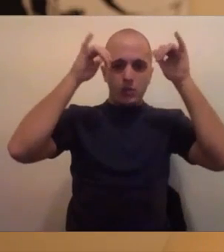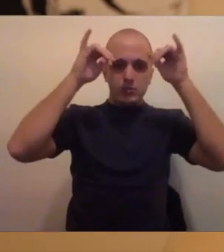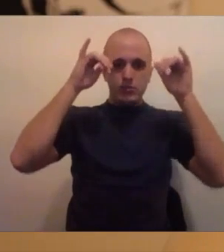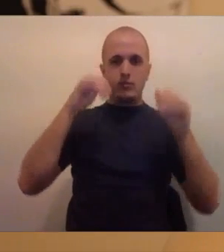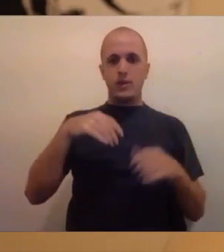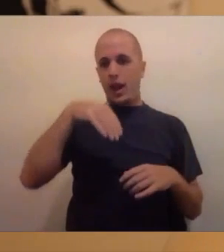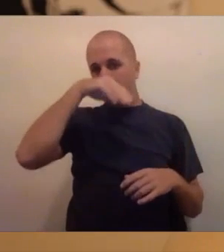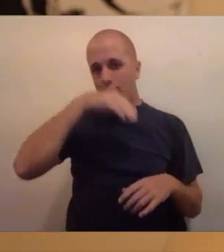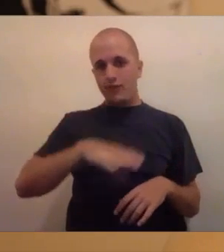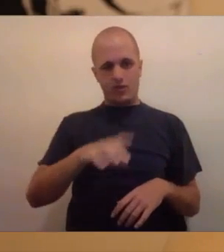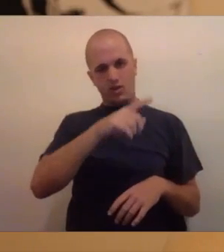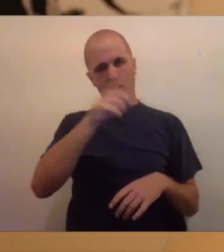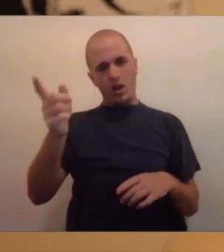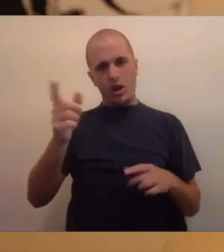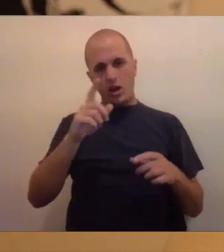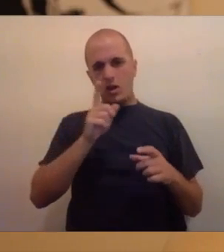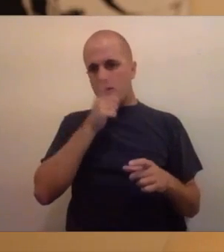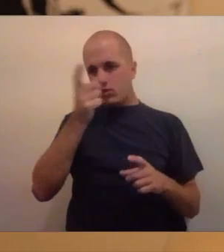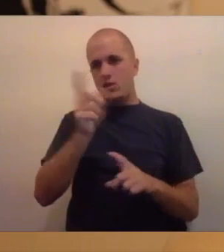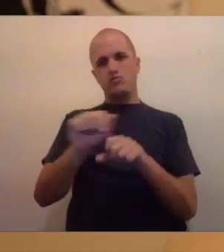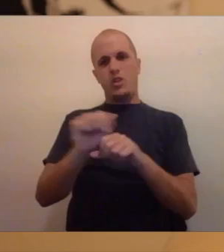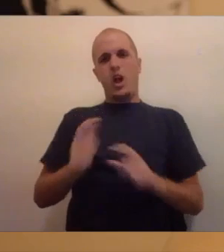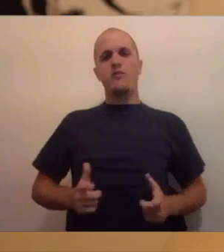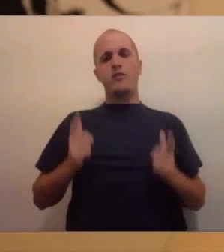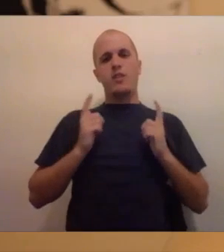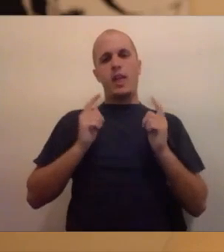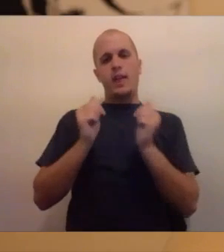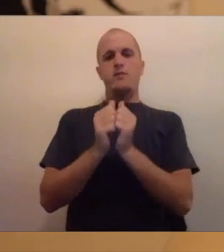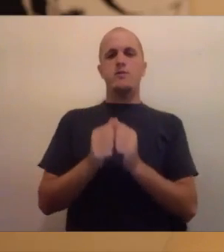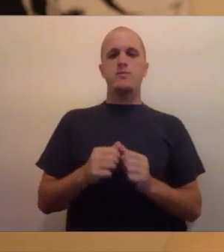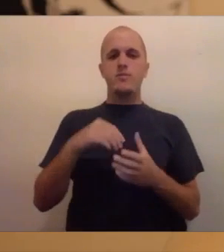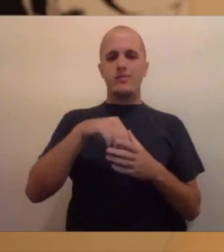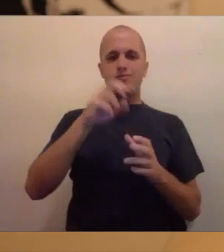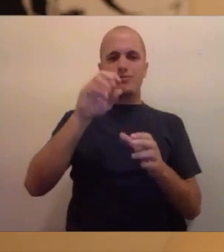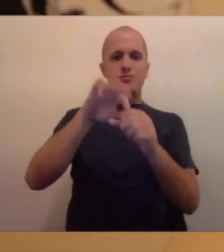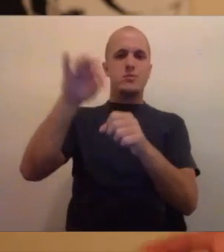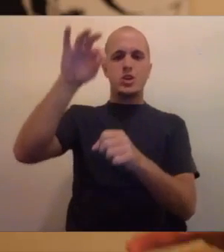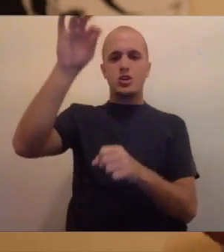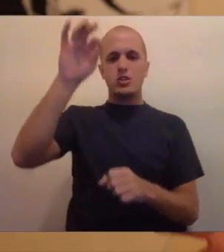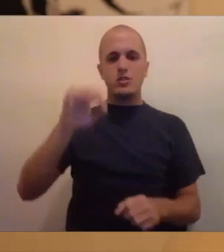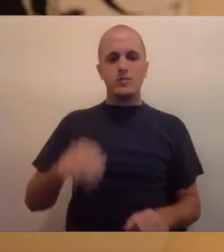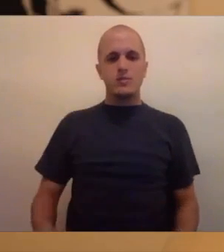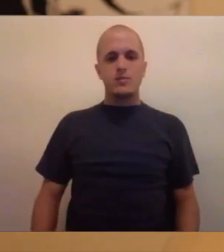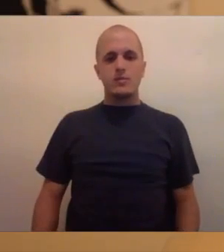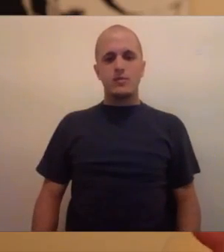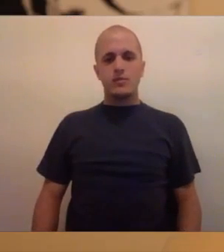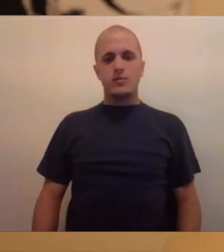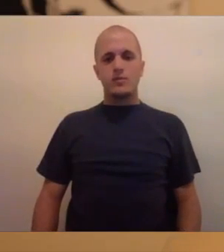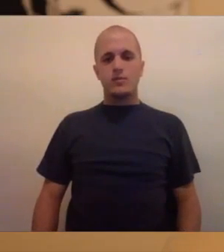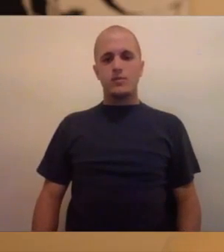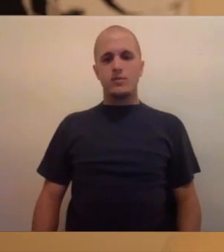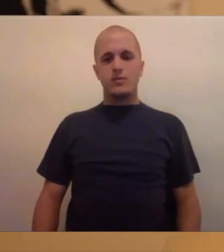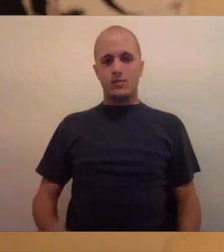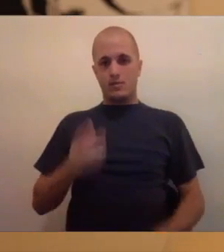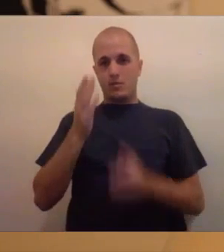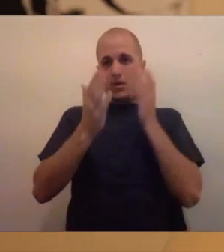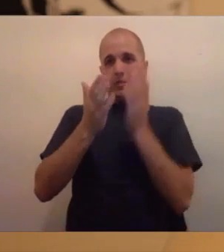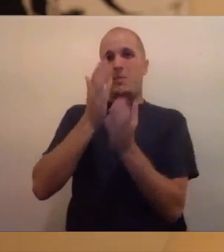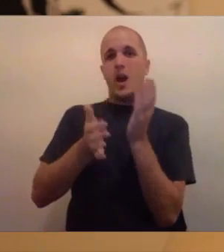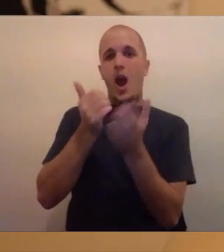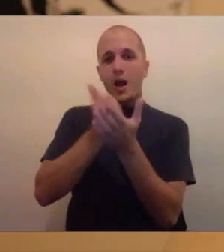the lions, buffalos, cows. All animals they live together. Elephants,